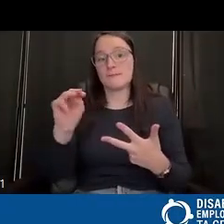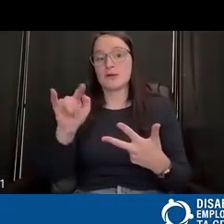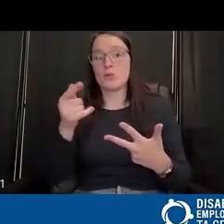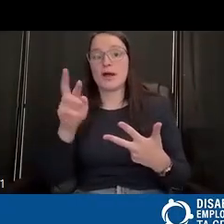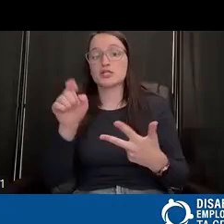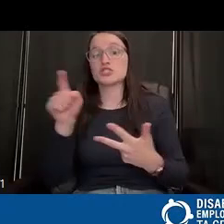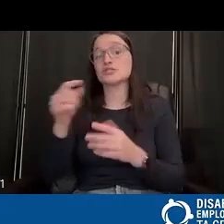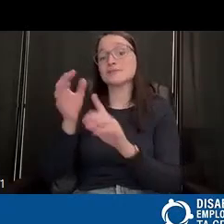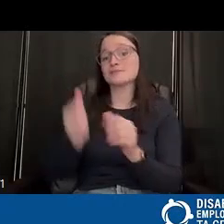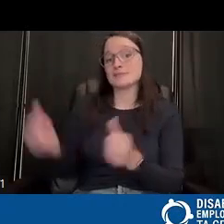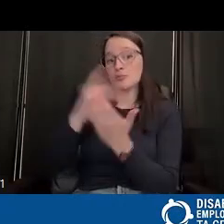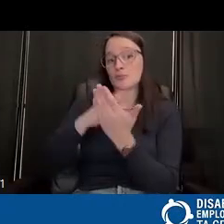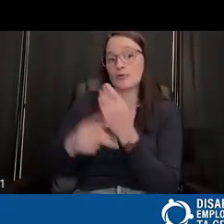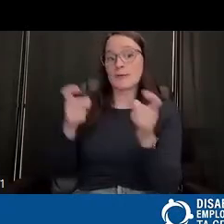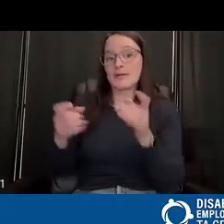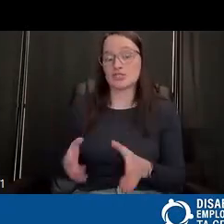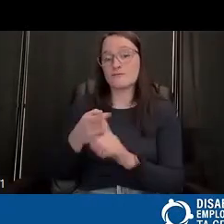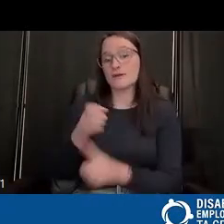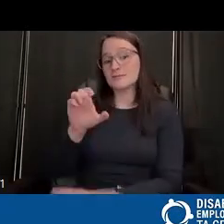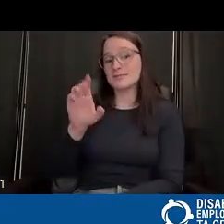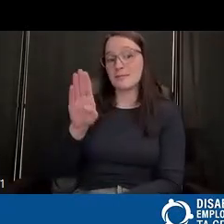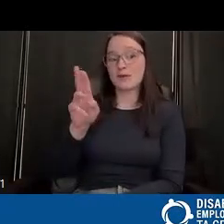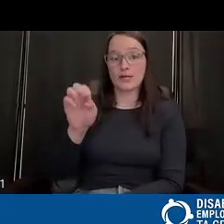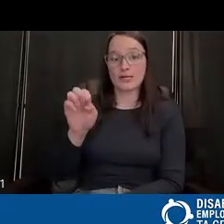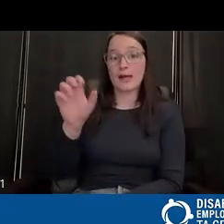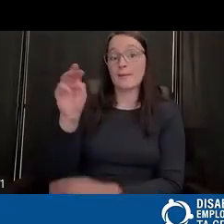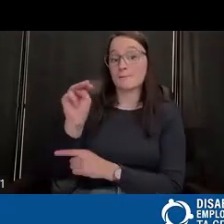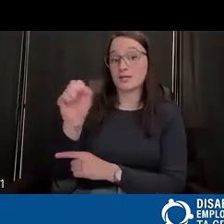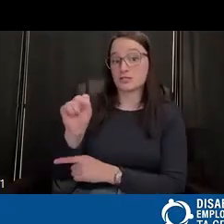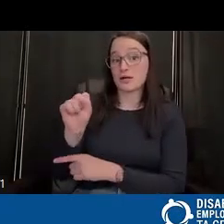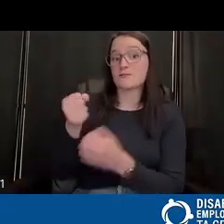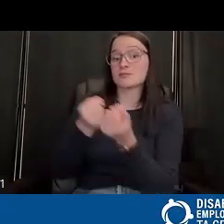program. Gillian works more on the operational side and coordinates with suppliers and employment